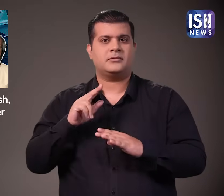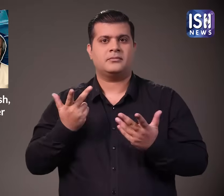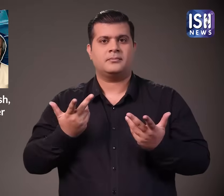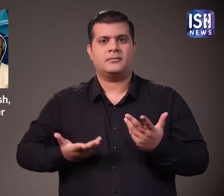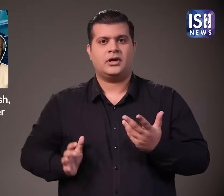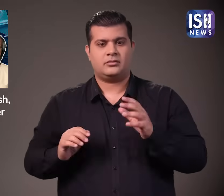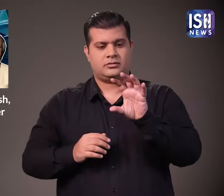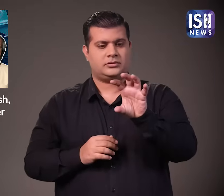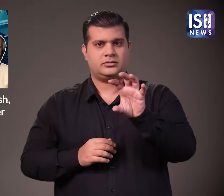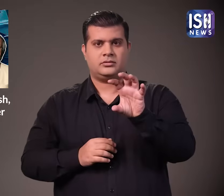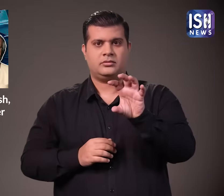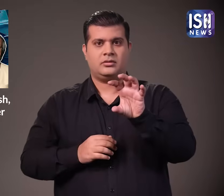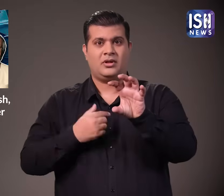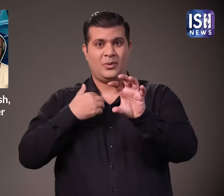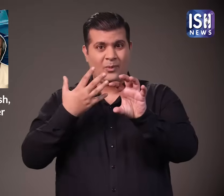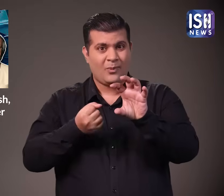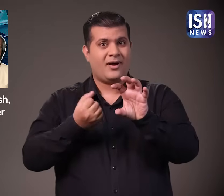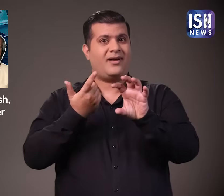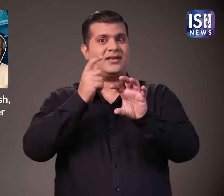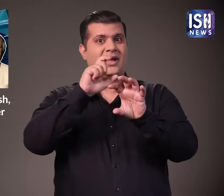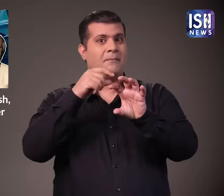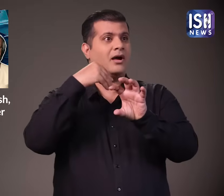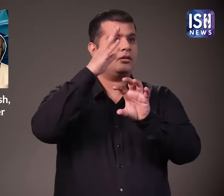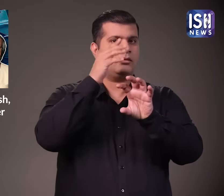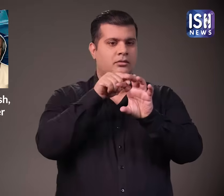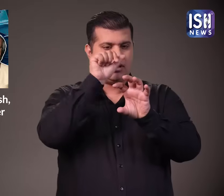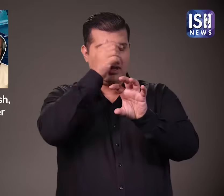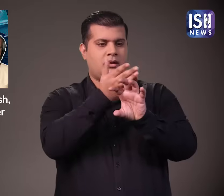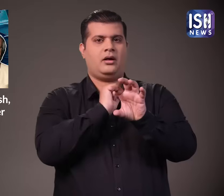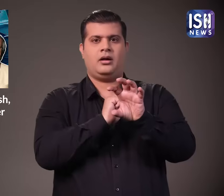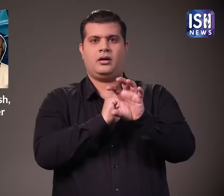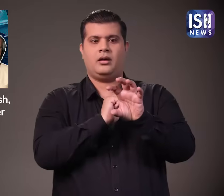Which means if Bangladesh wants to send goods to Nepal, it had to pass through India.